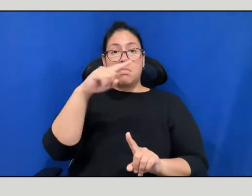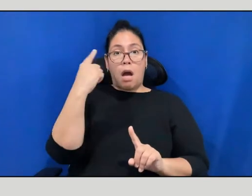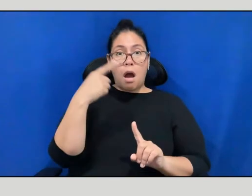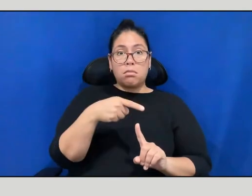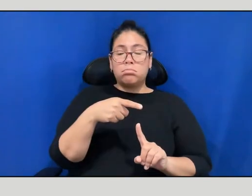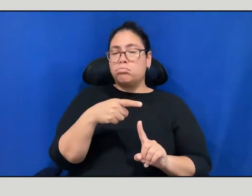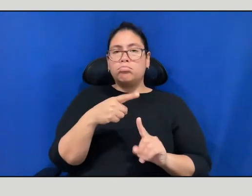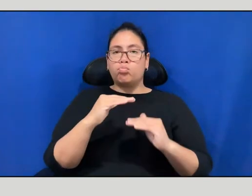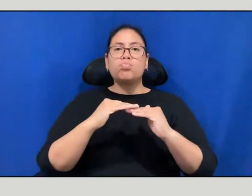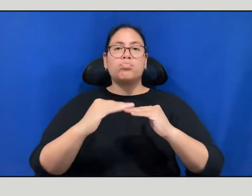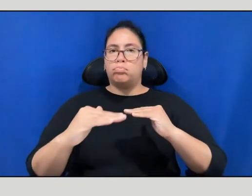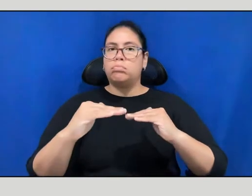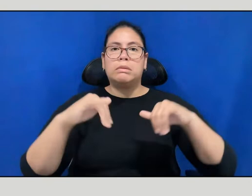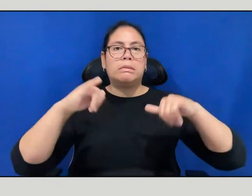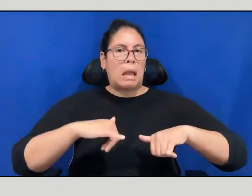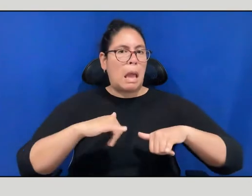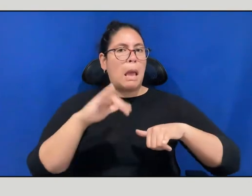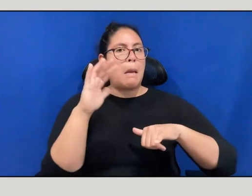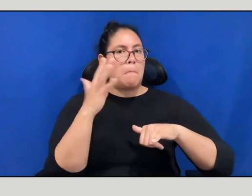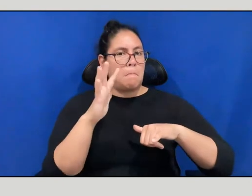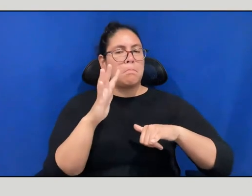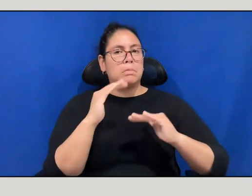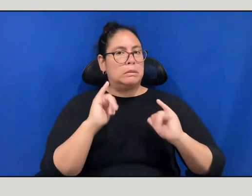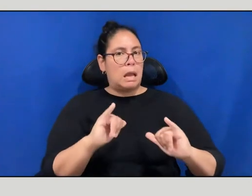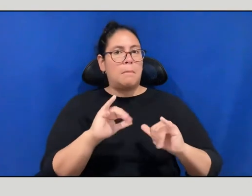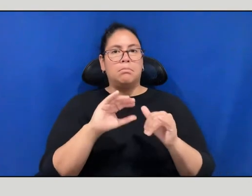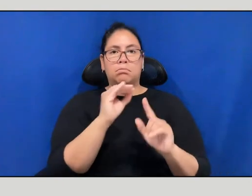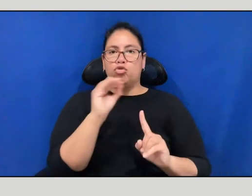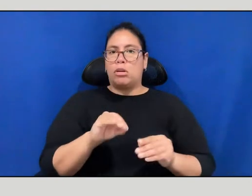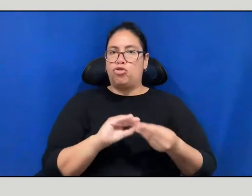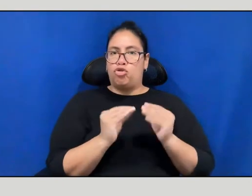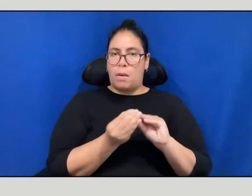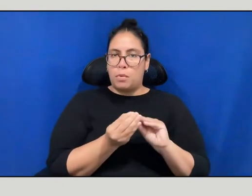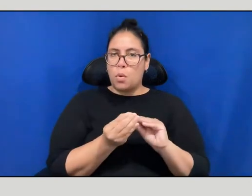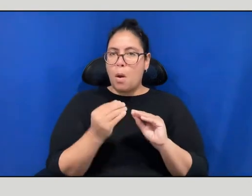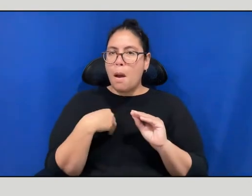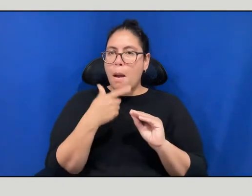So I would love a parsing of these numbers